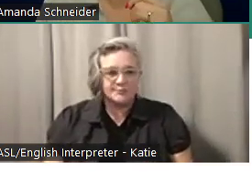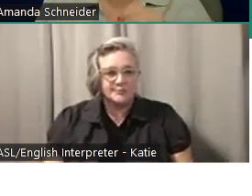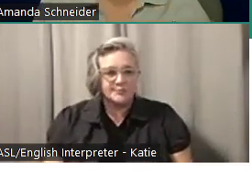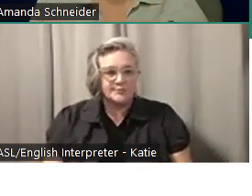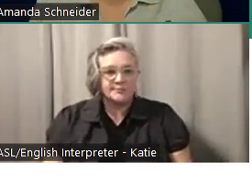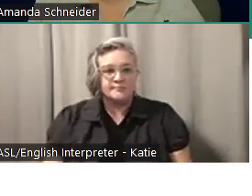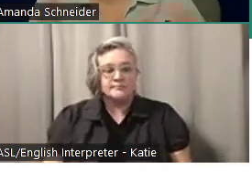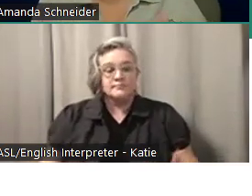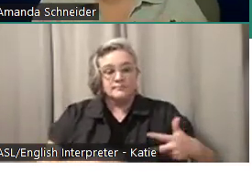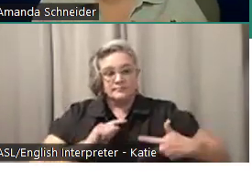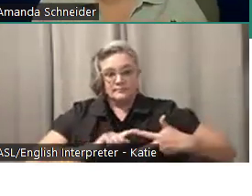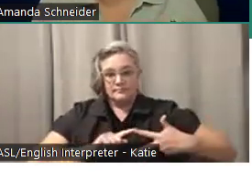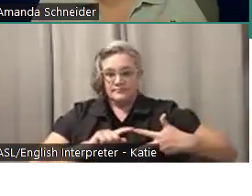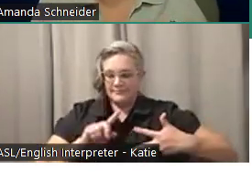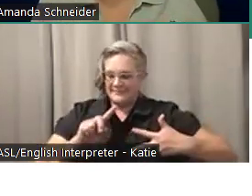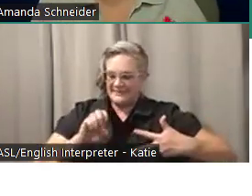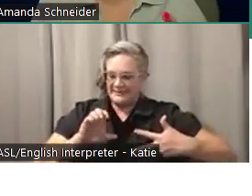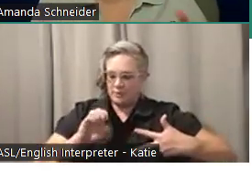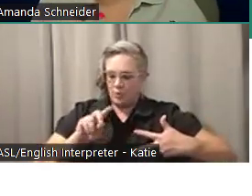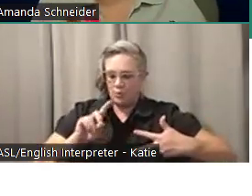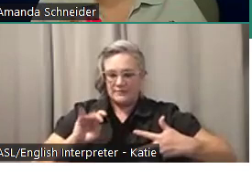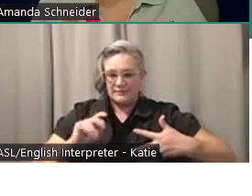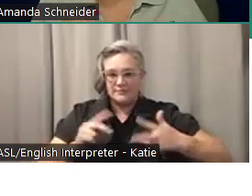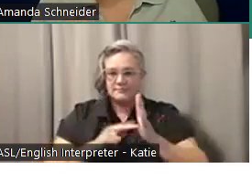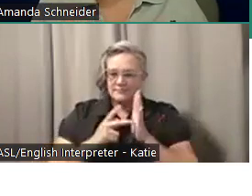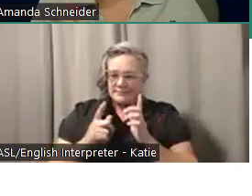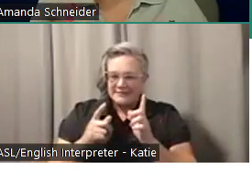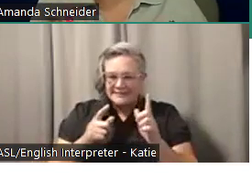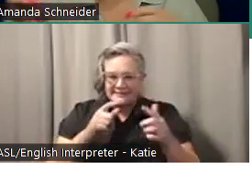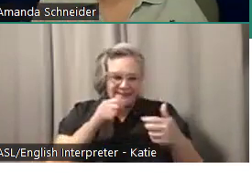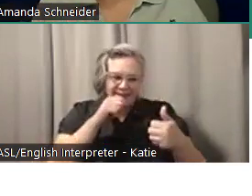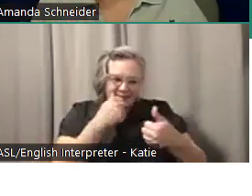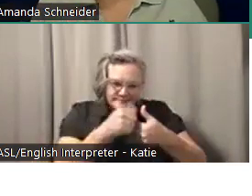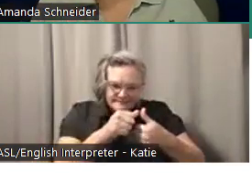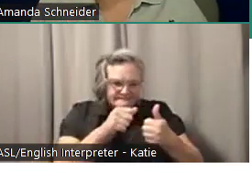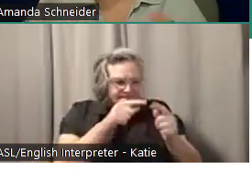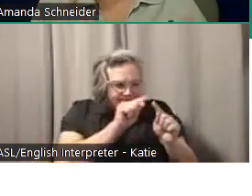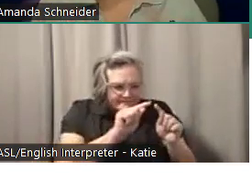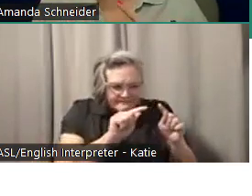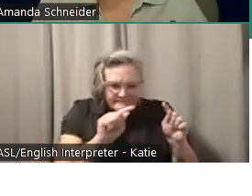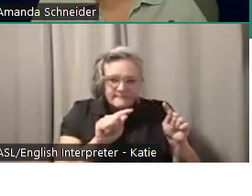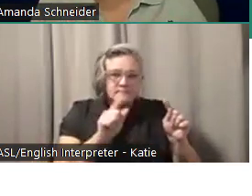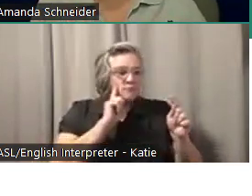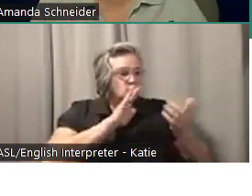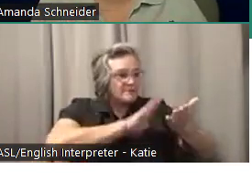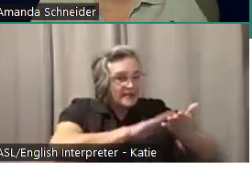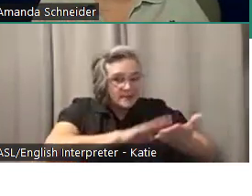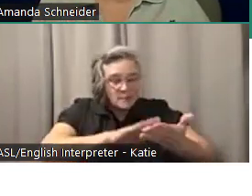Decoding is that breakdown of words into letter sound, or syllable relationships, depending on language.